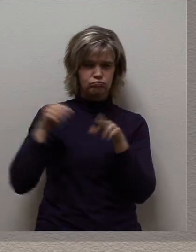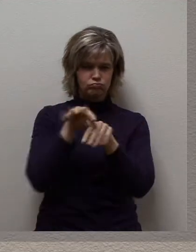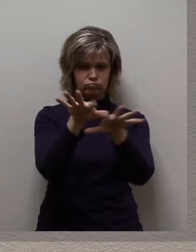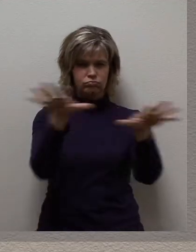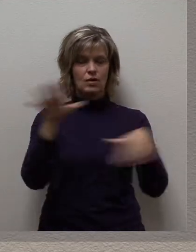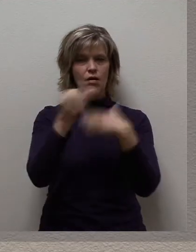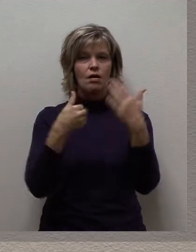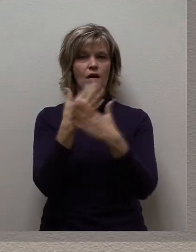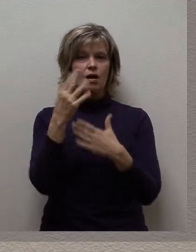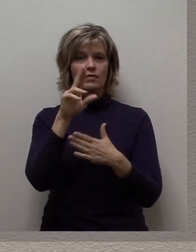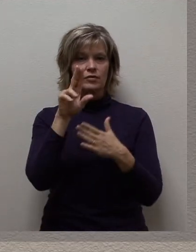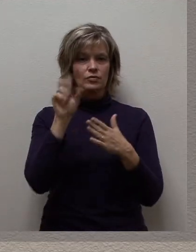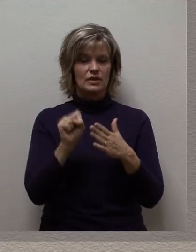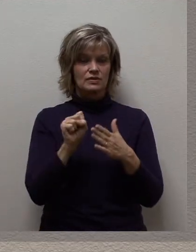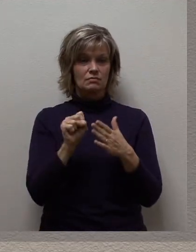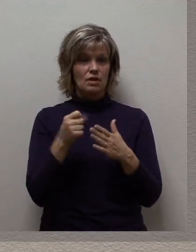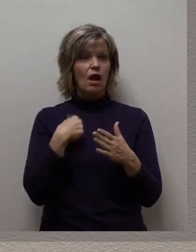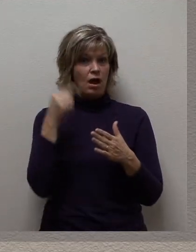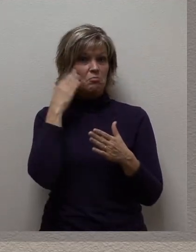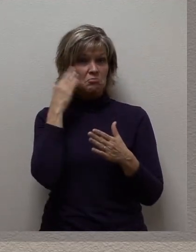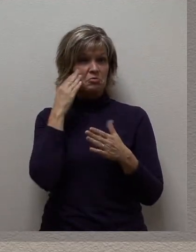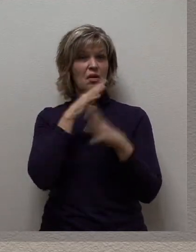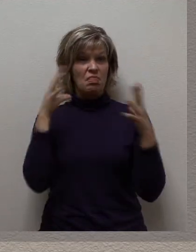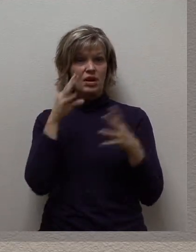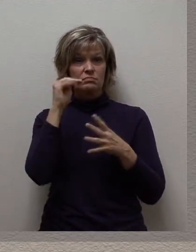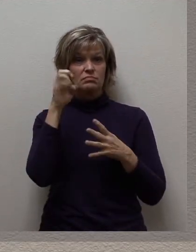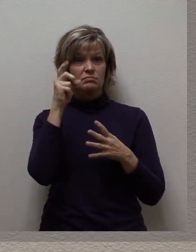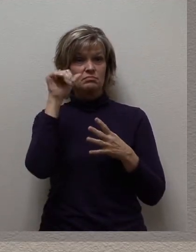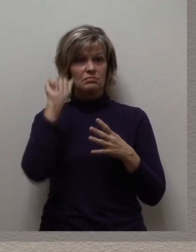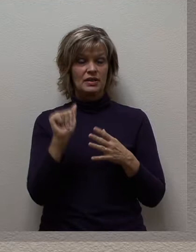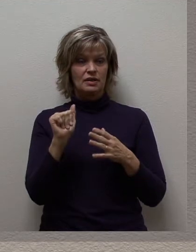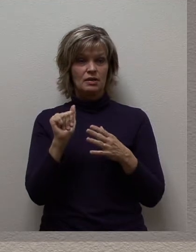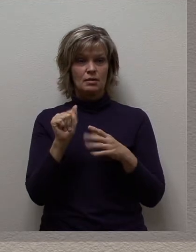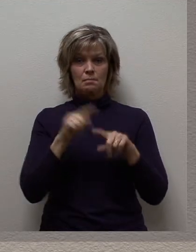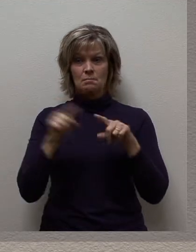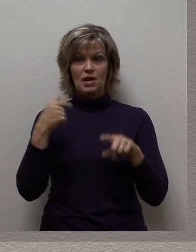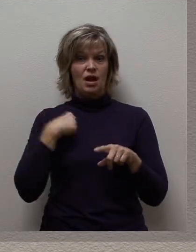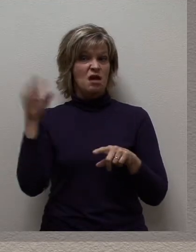I had no idea. I knew that the room was full of media all across the nation, but I had no